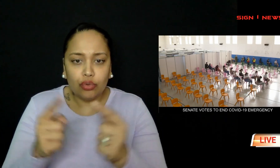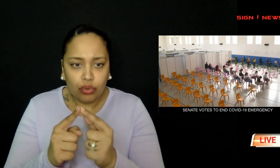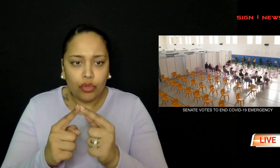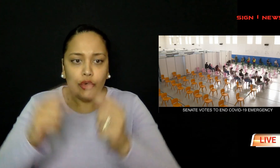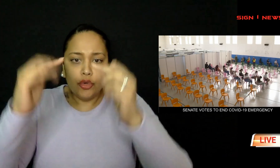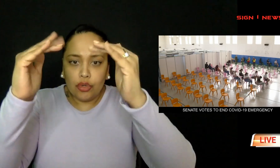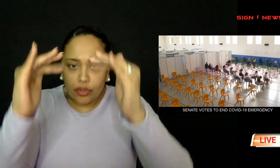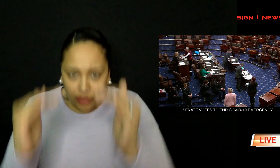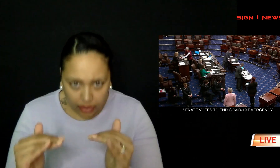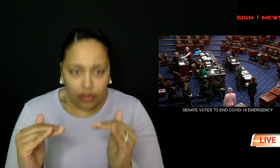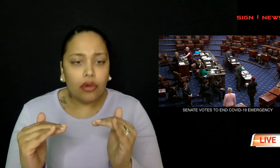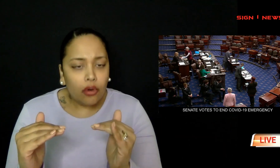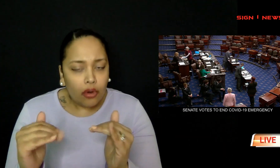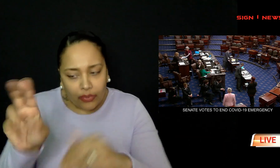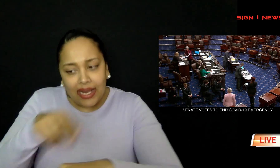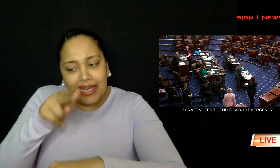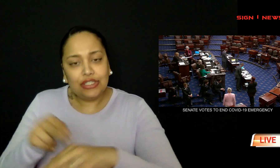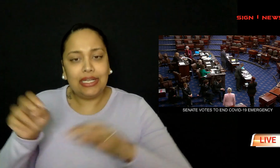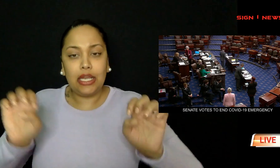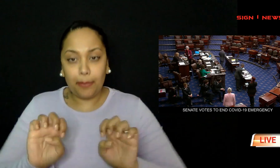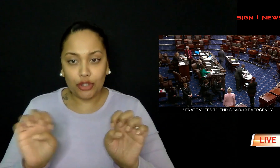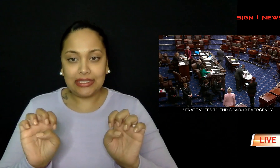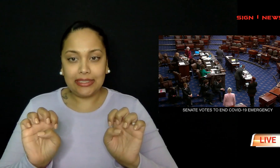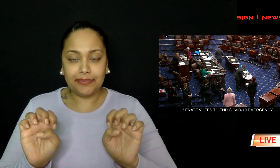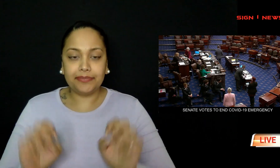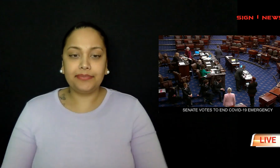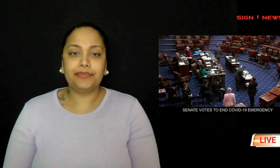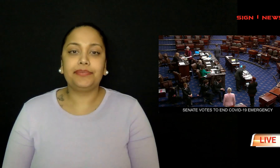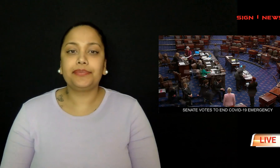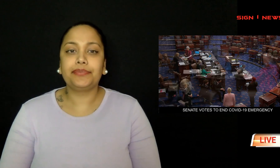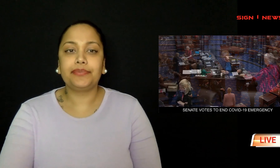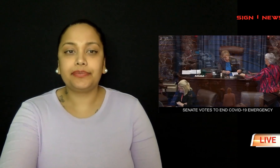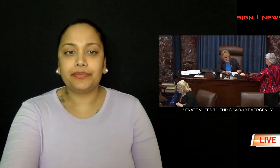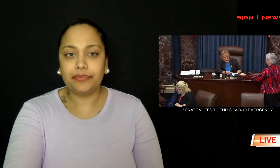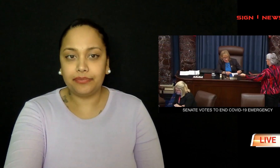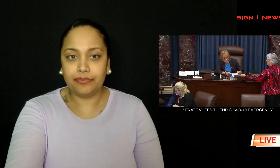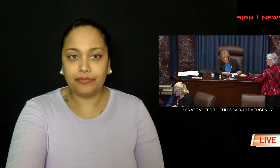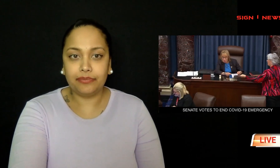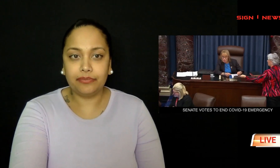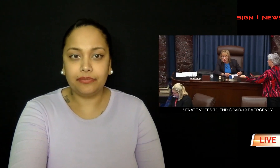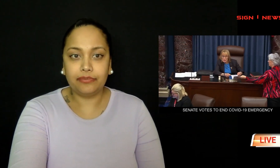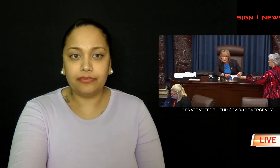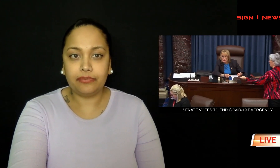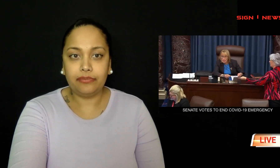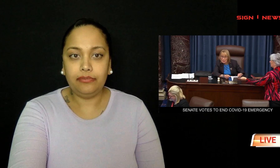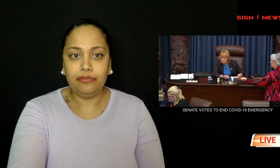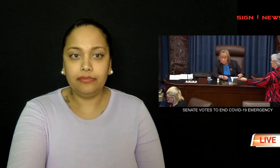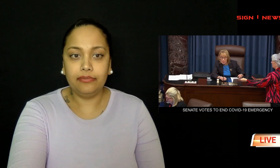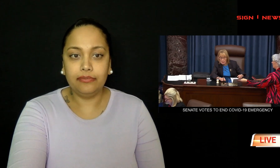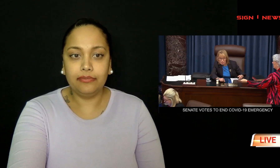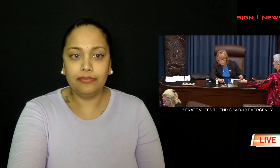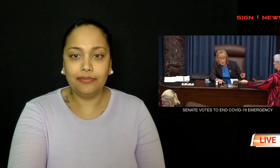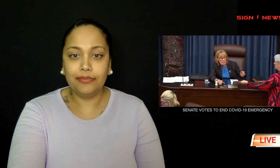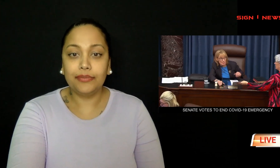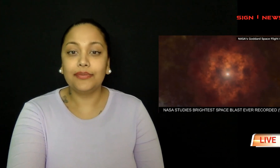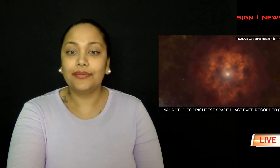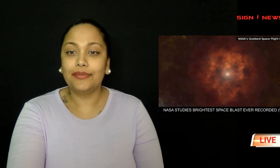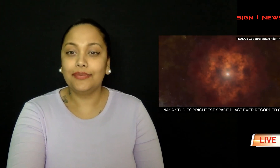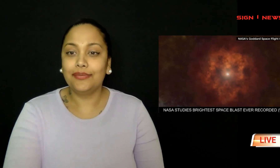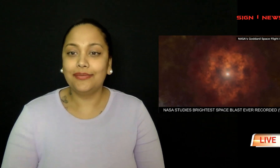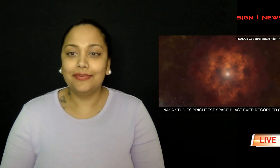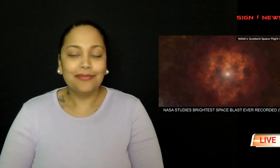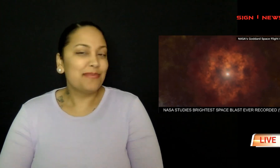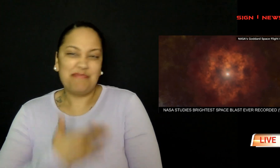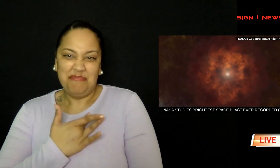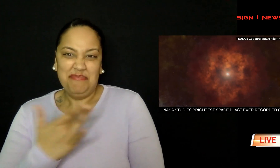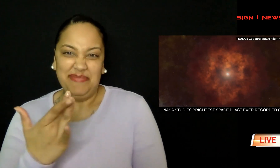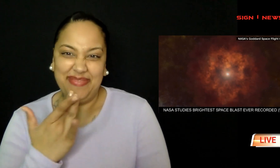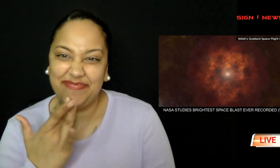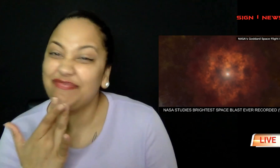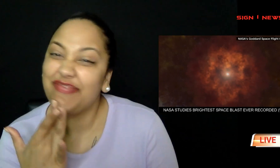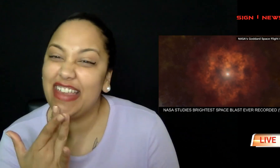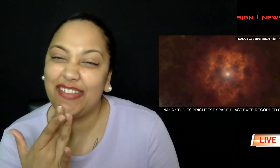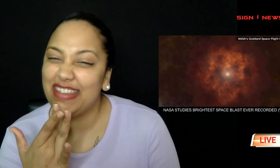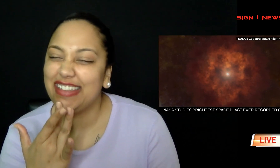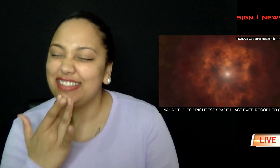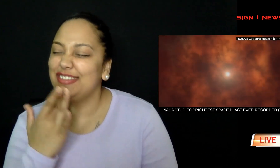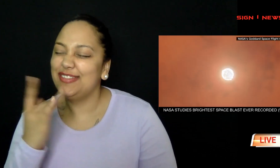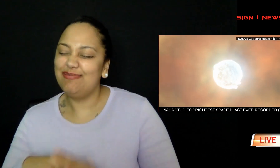will continue to work with agencies to wind down the national emergency this is my favorite